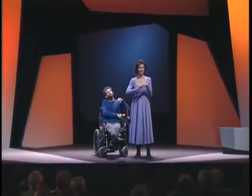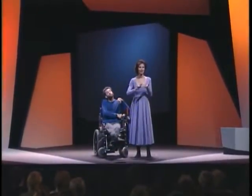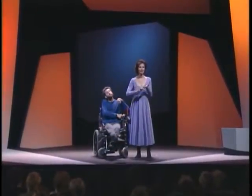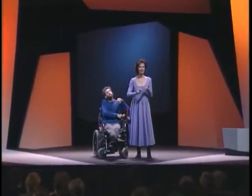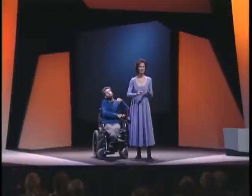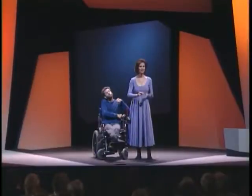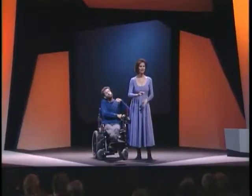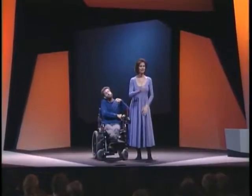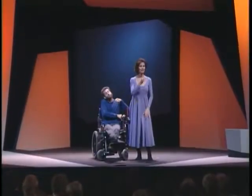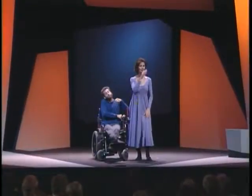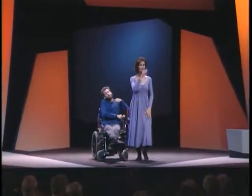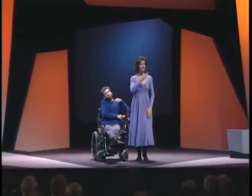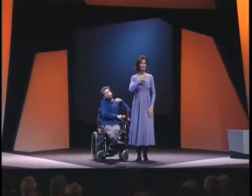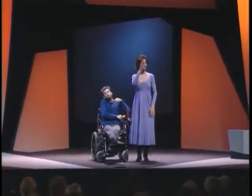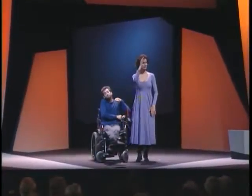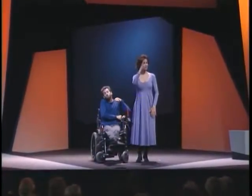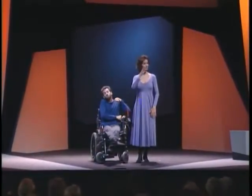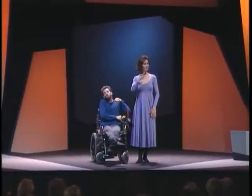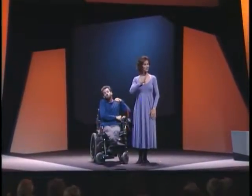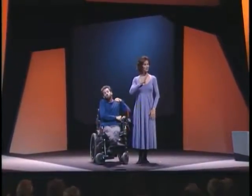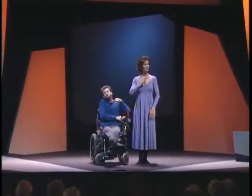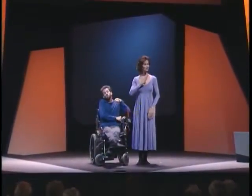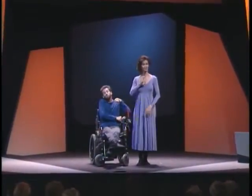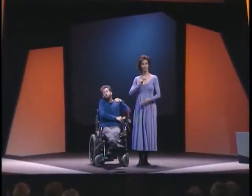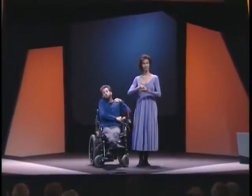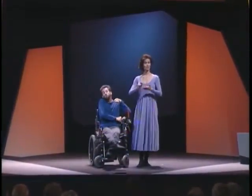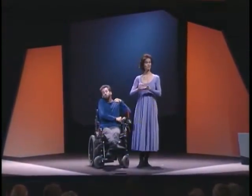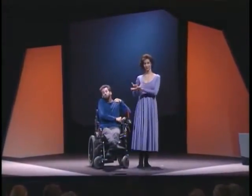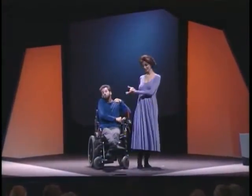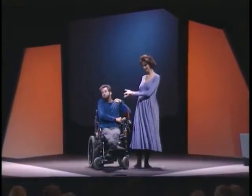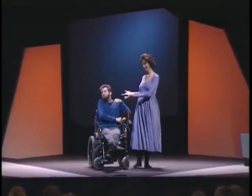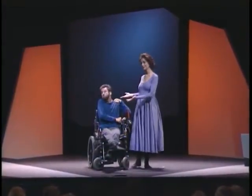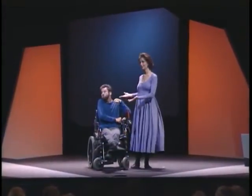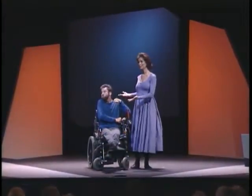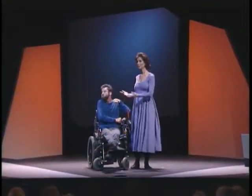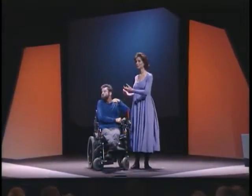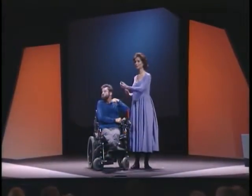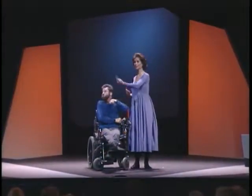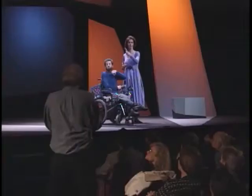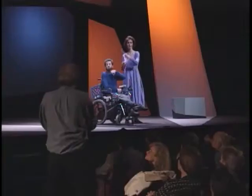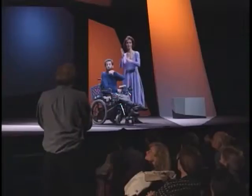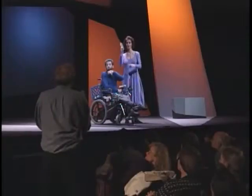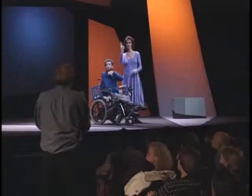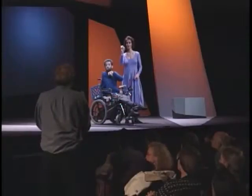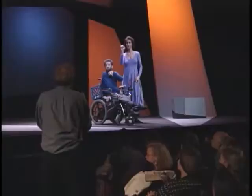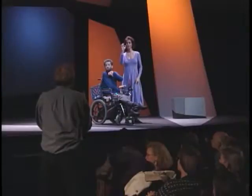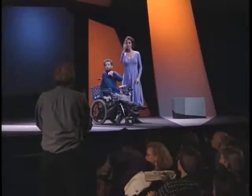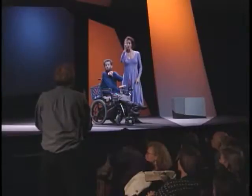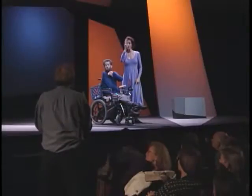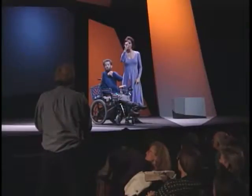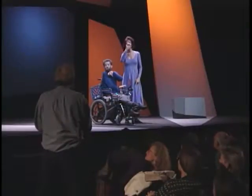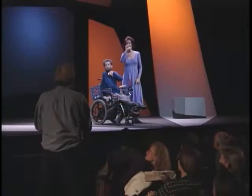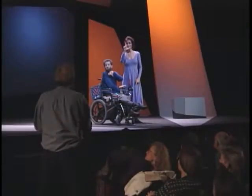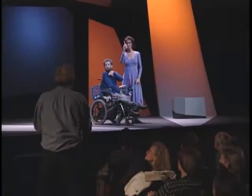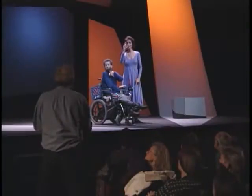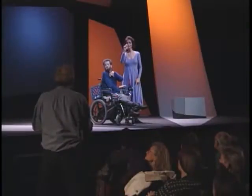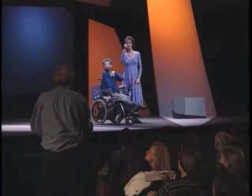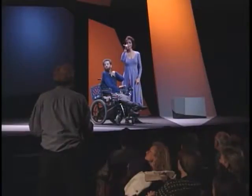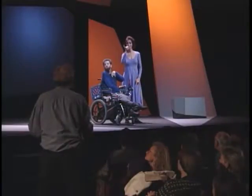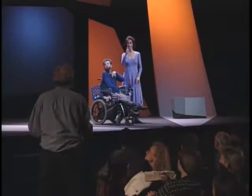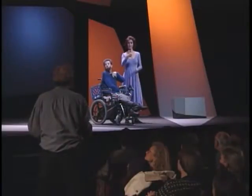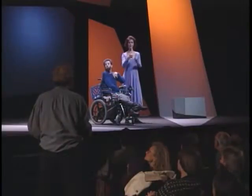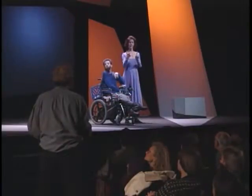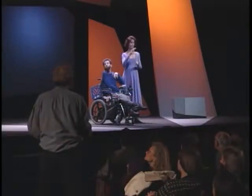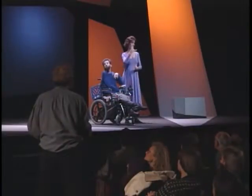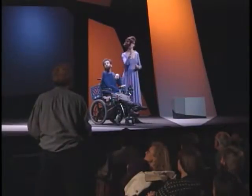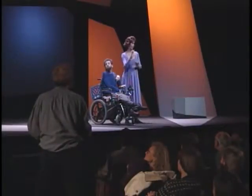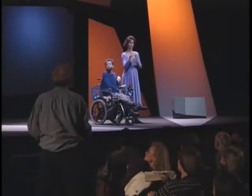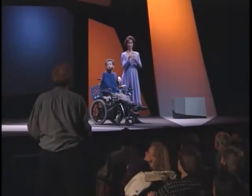ladies and gentlemen mr. Neil Markus mr. Marcos Bill Daley from the Chicago